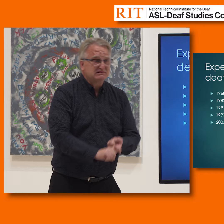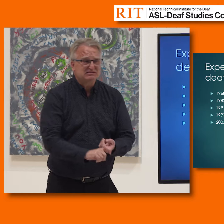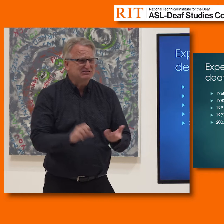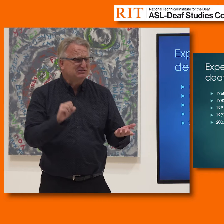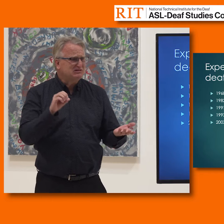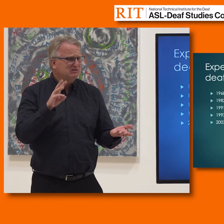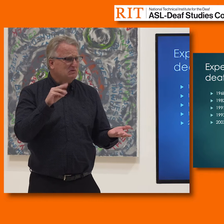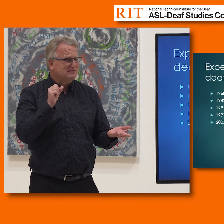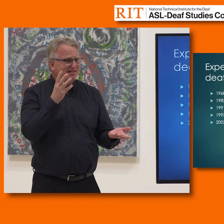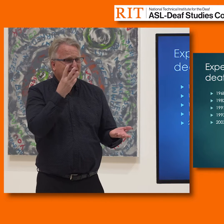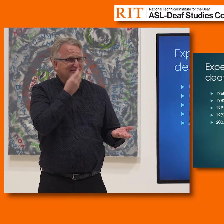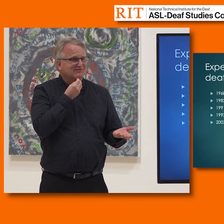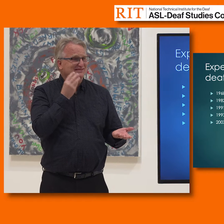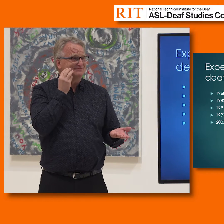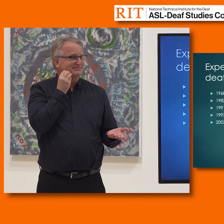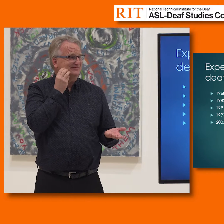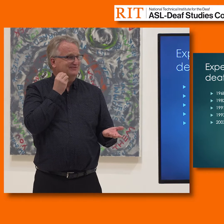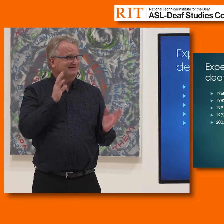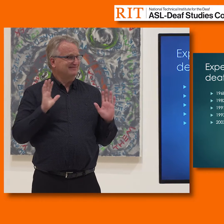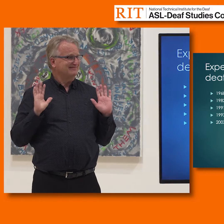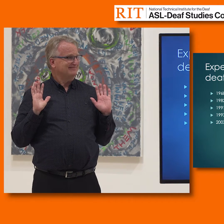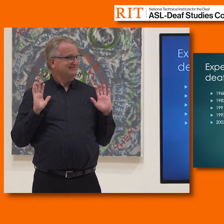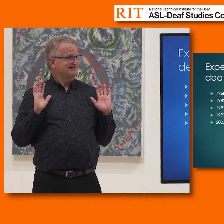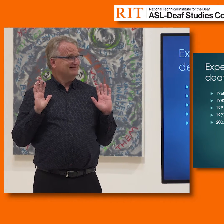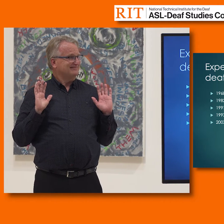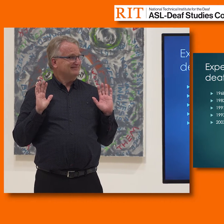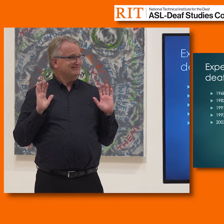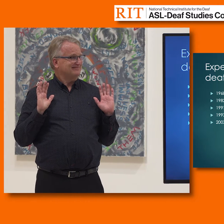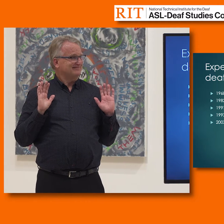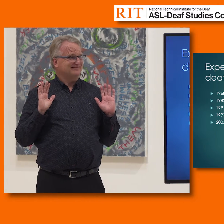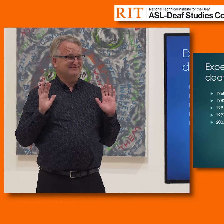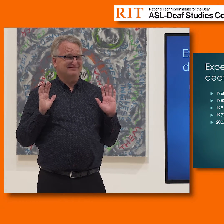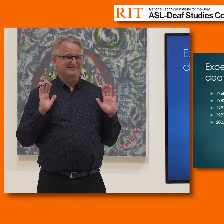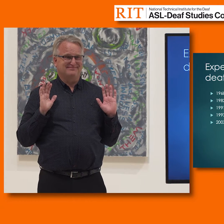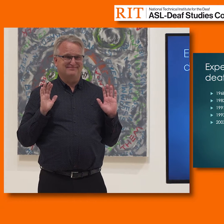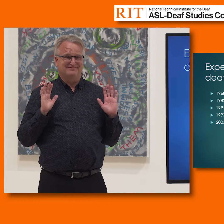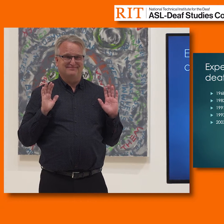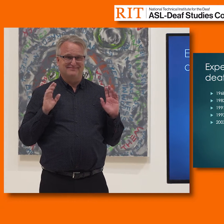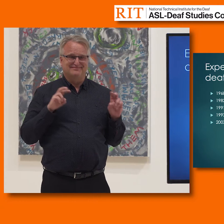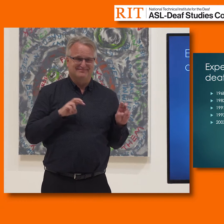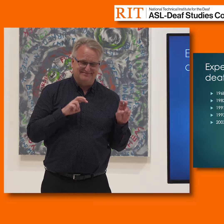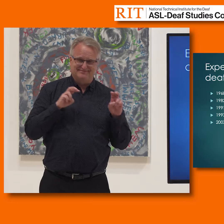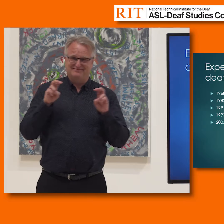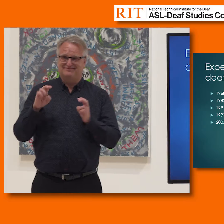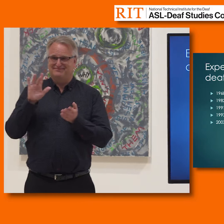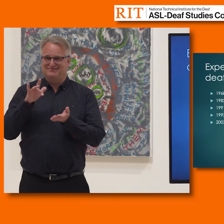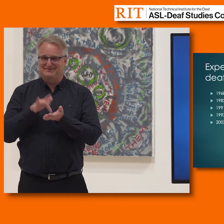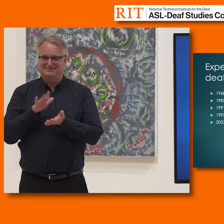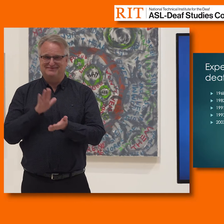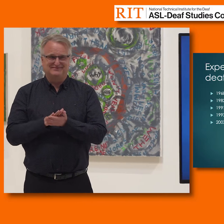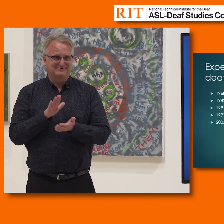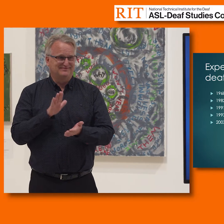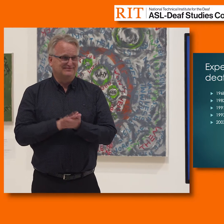Others could sign. I had friends, and so, it was a beautiful place I considered home back in '68.